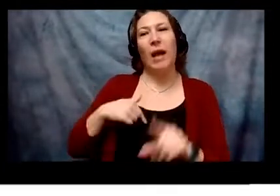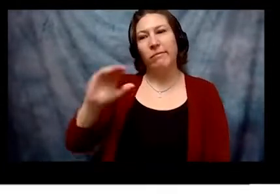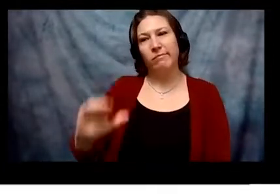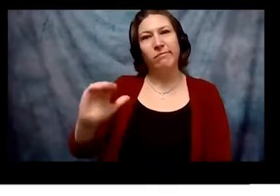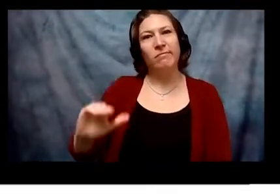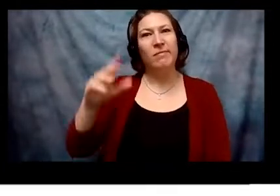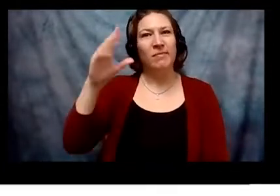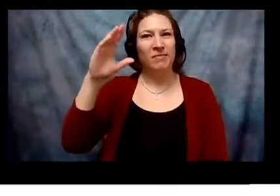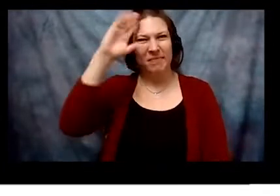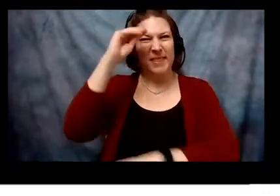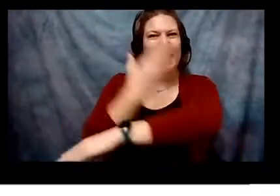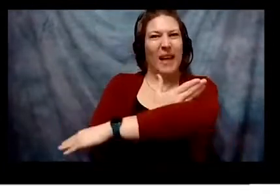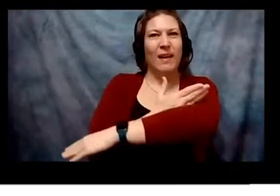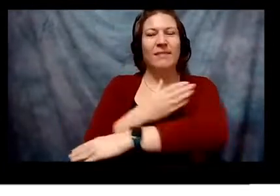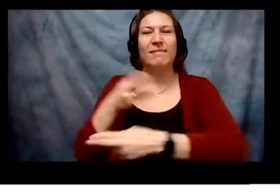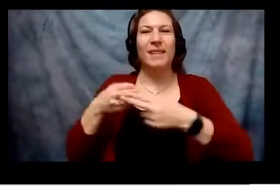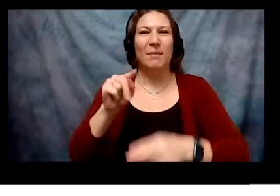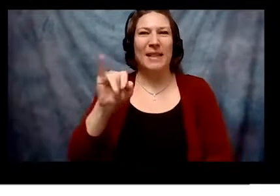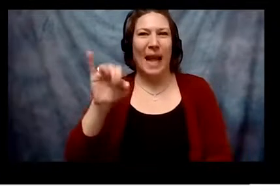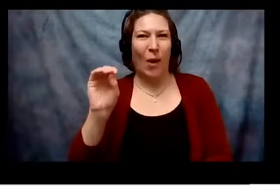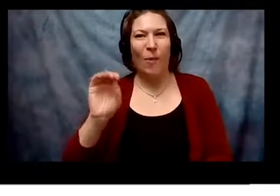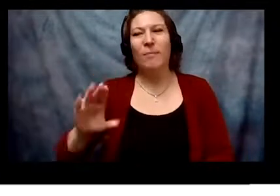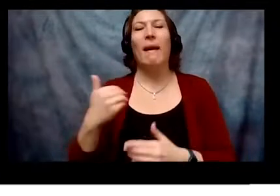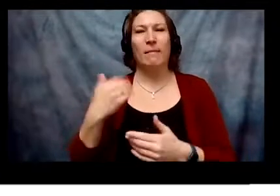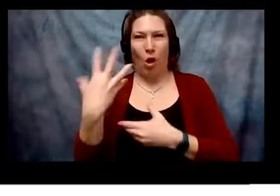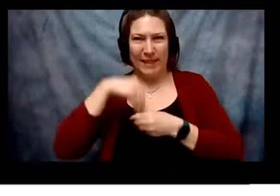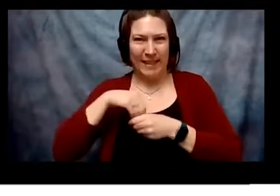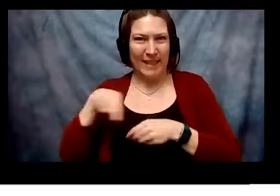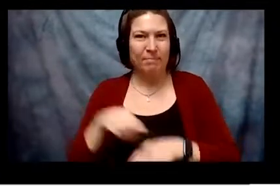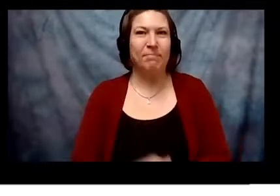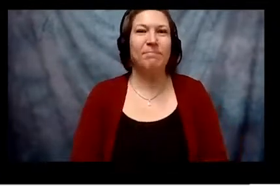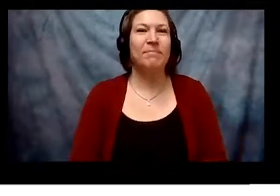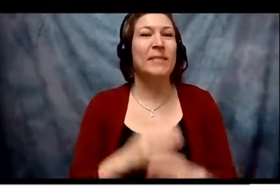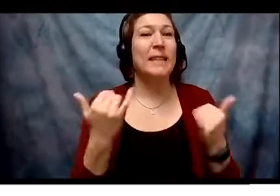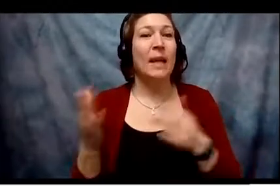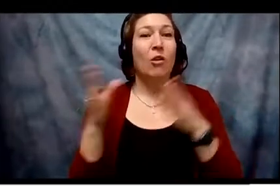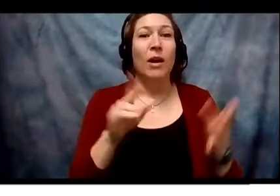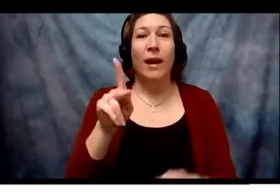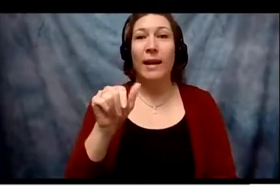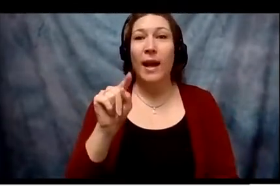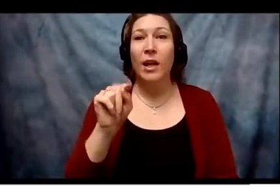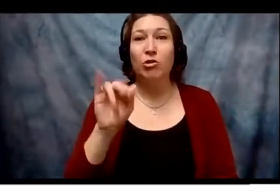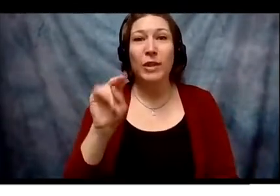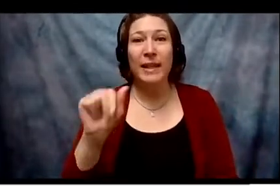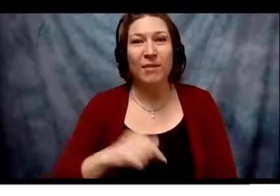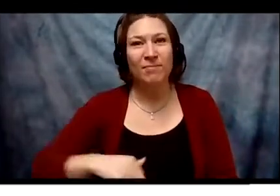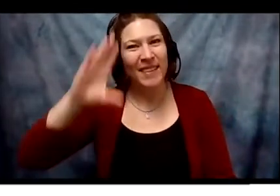man named Tyo. Alright. I'll Pass to Katrina. Hi everybody. My name is Katrina